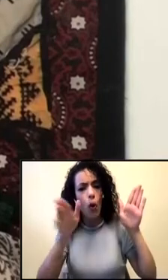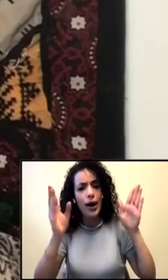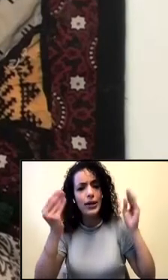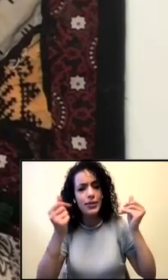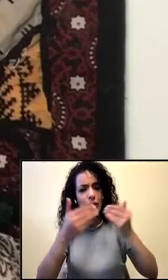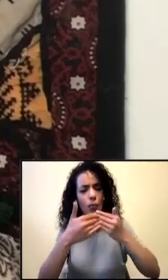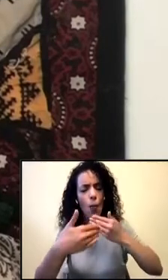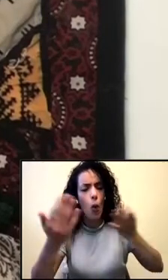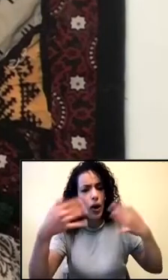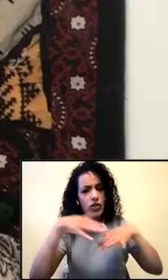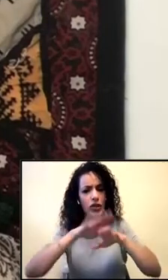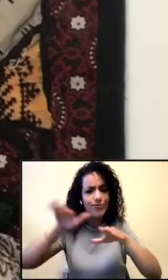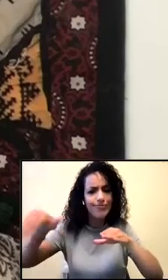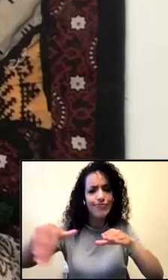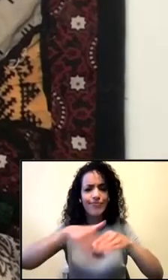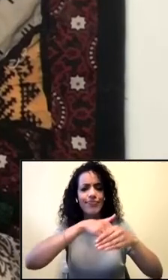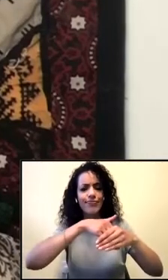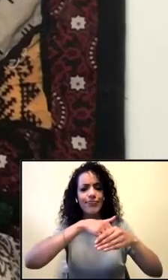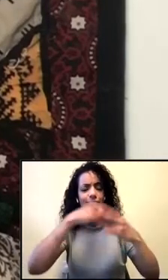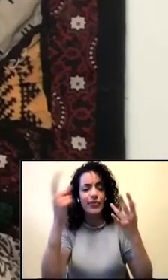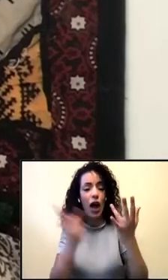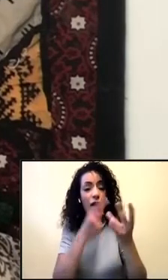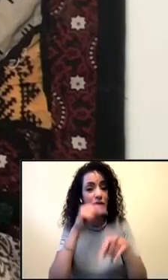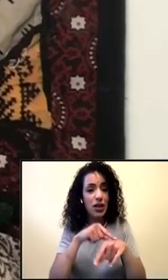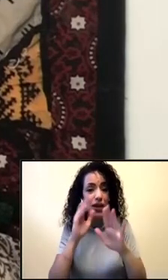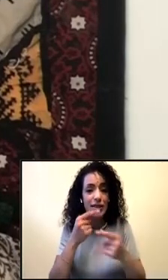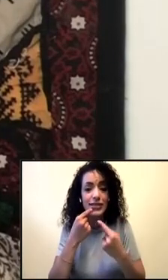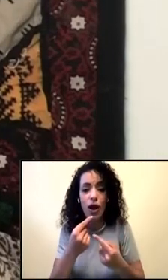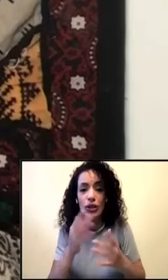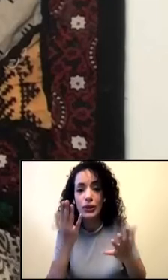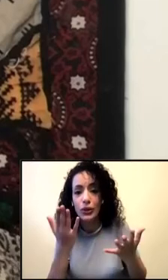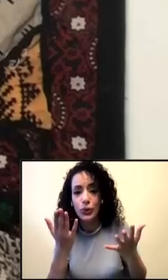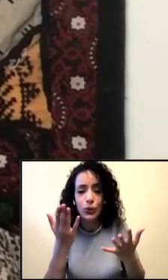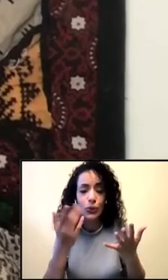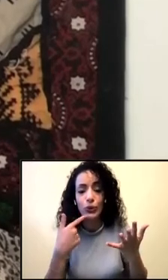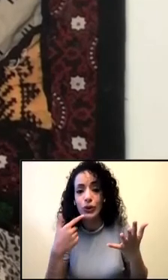And other times we kind of have to say "Oh you know I've noticed that you're doing such and such